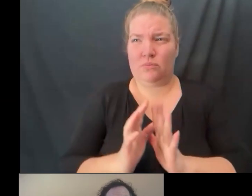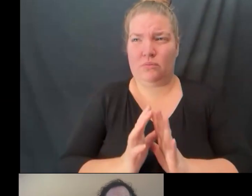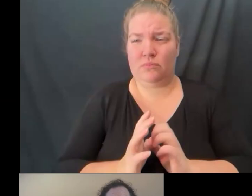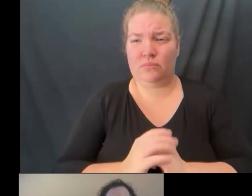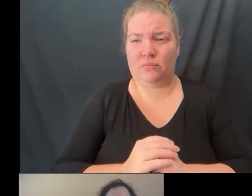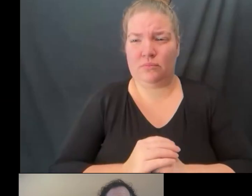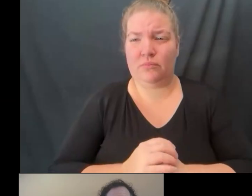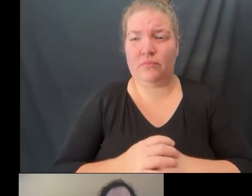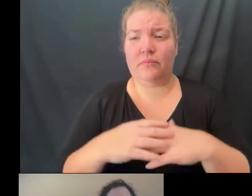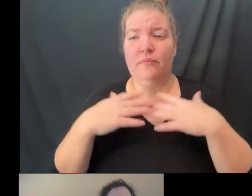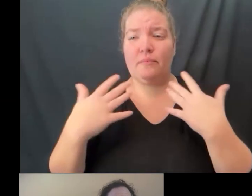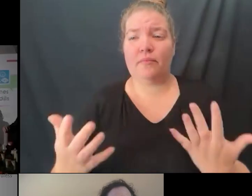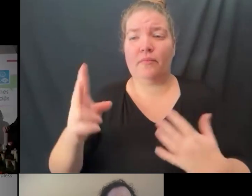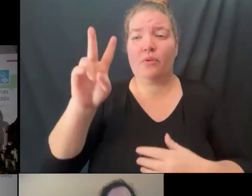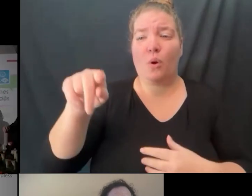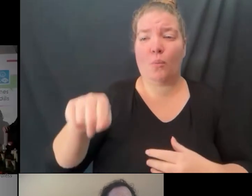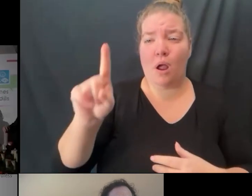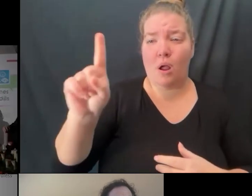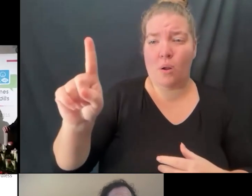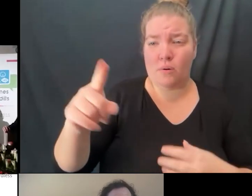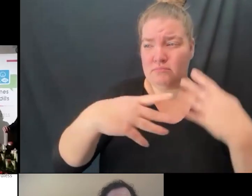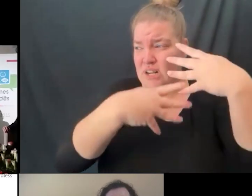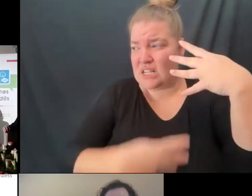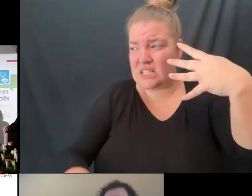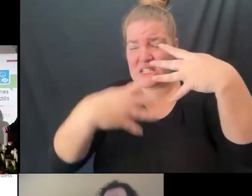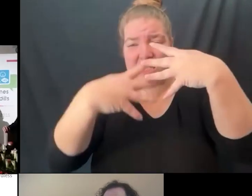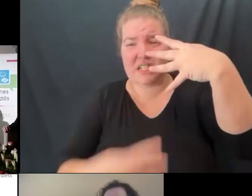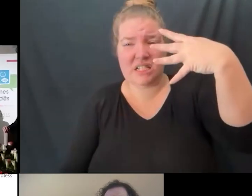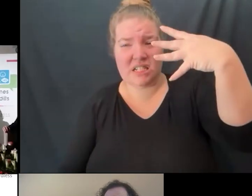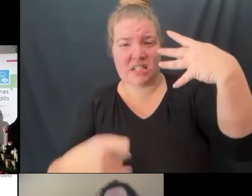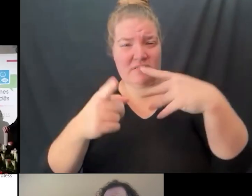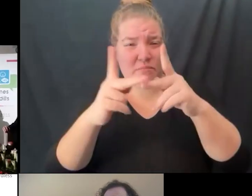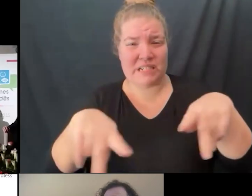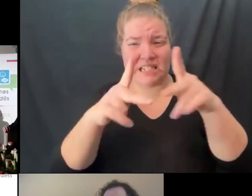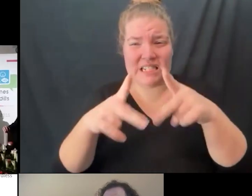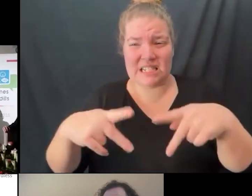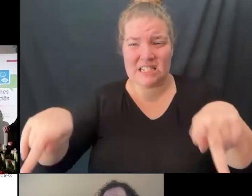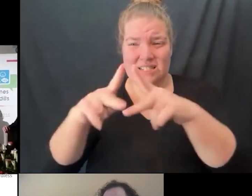regulations. But WCAG 2.1, there's more countries